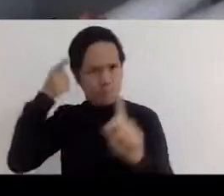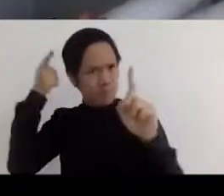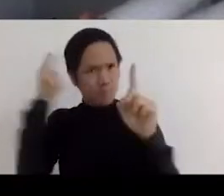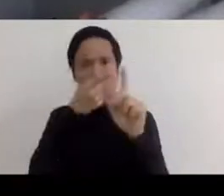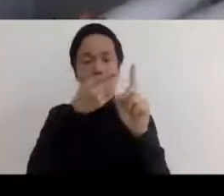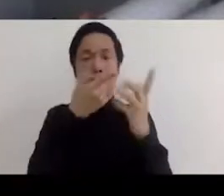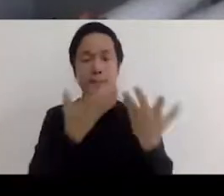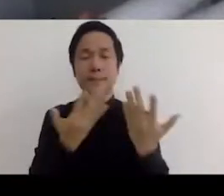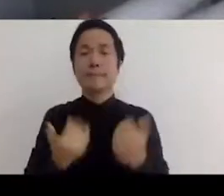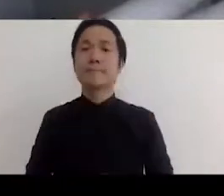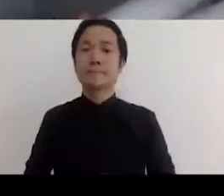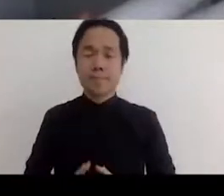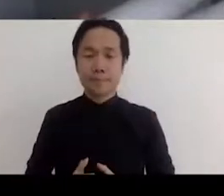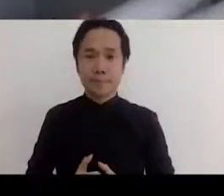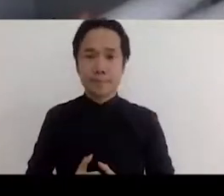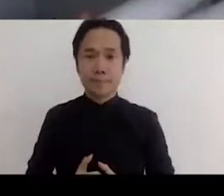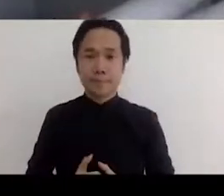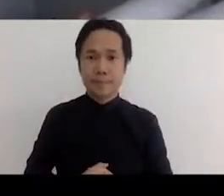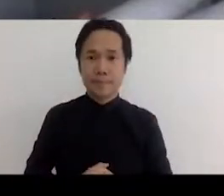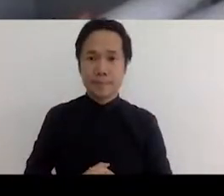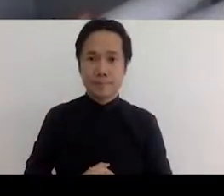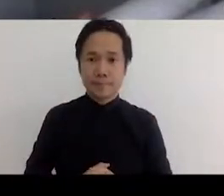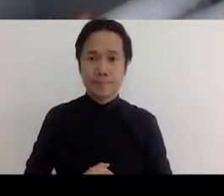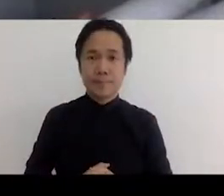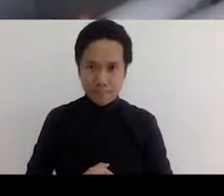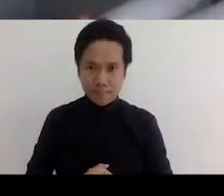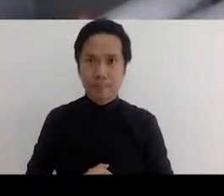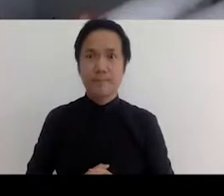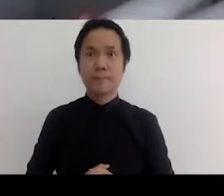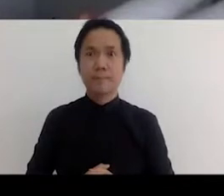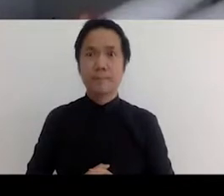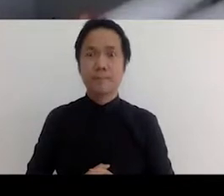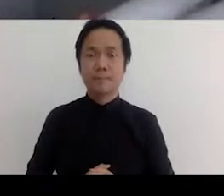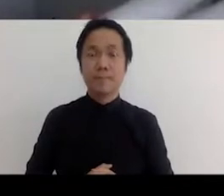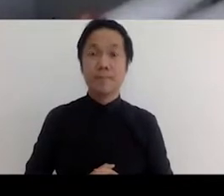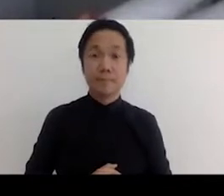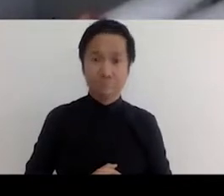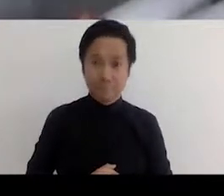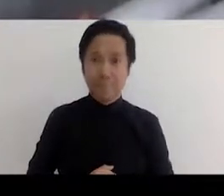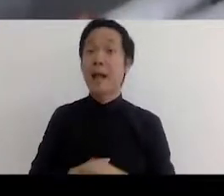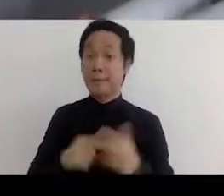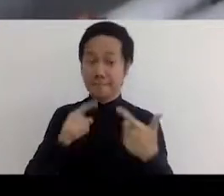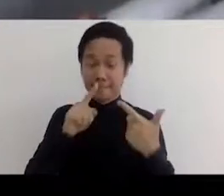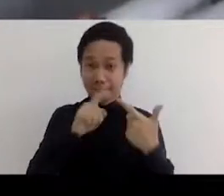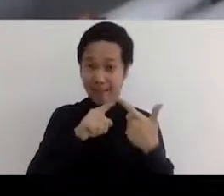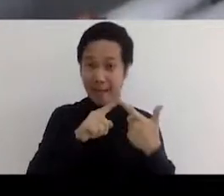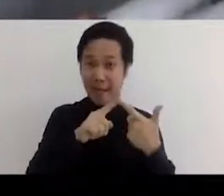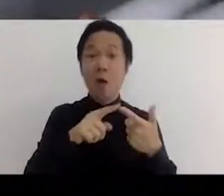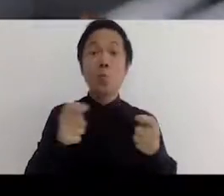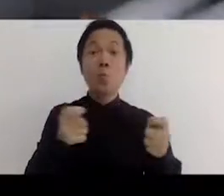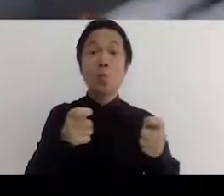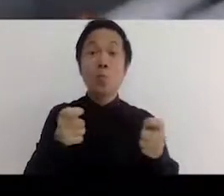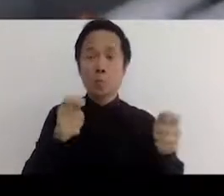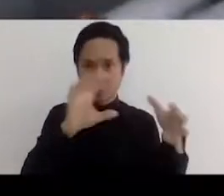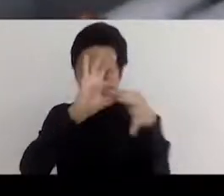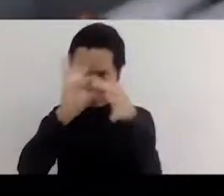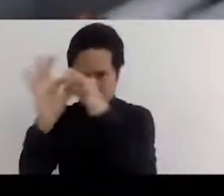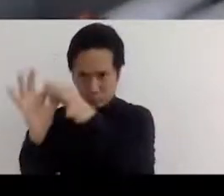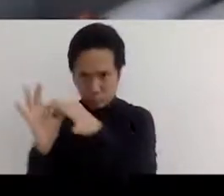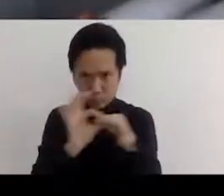to support coordinated implementation on disability inclusion. And so in relation to that, Under-Secretary-General Menendez,